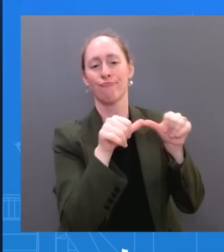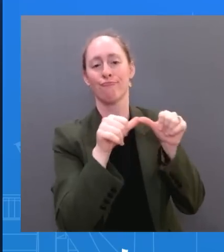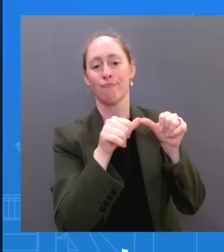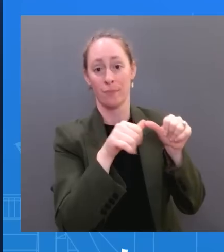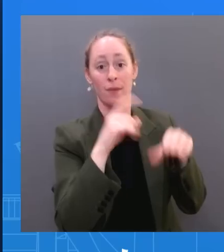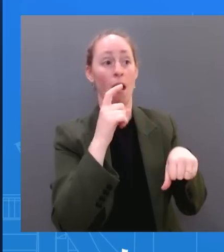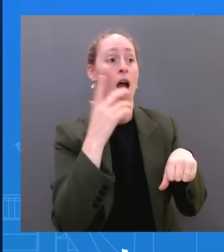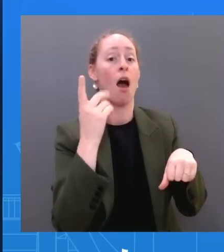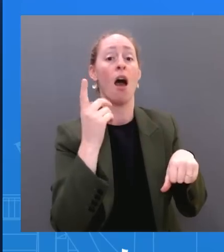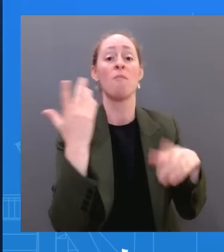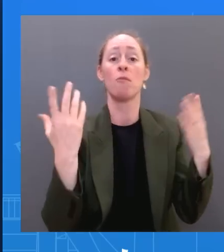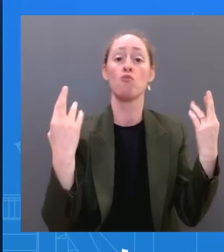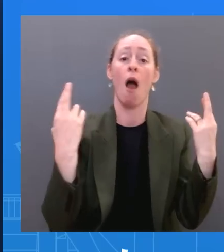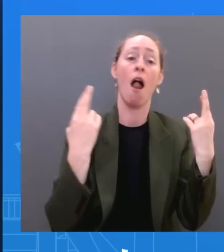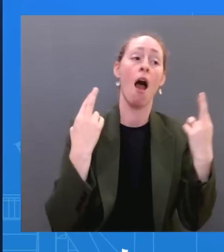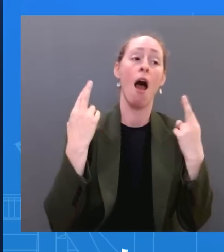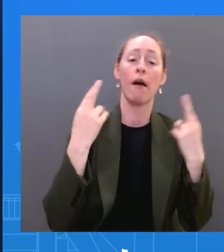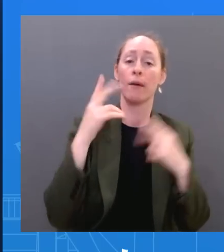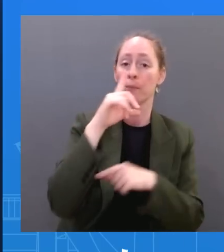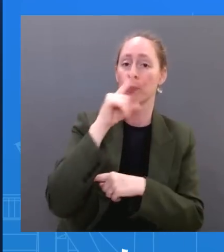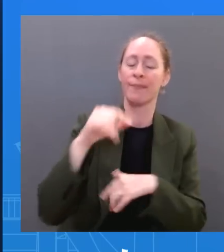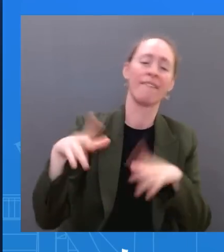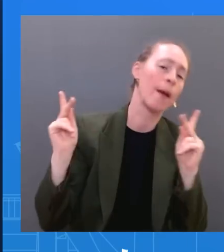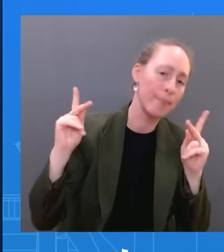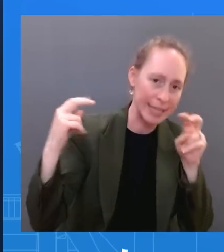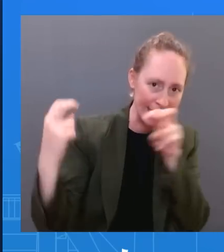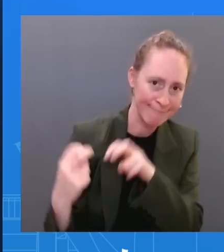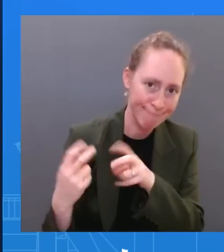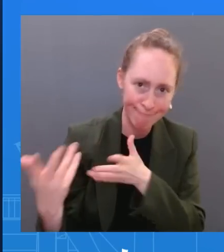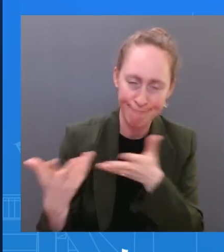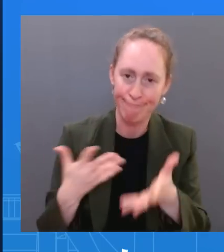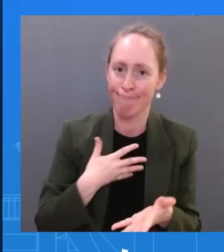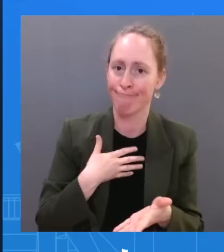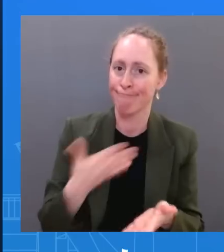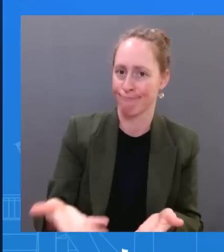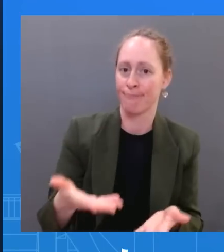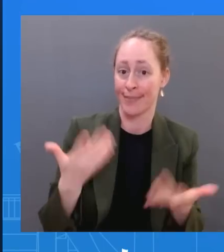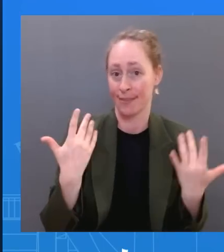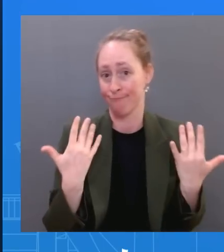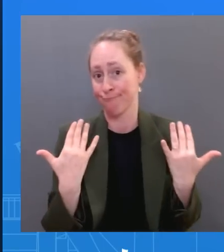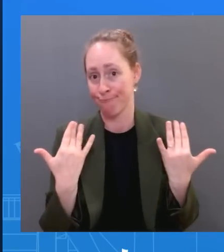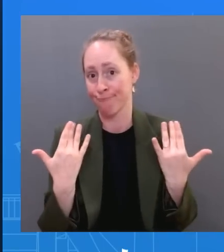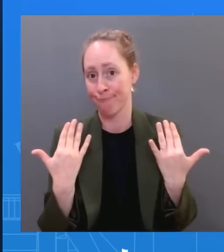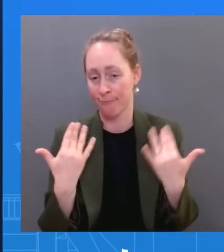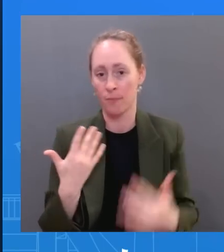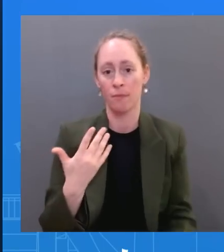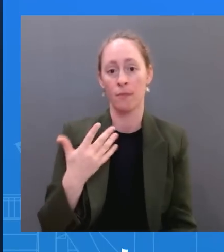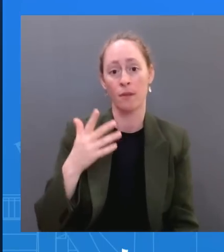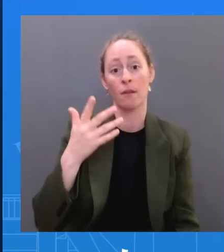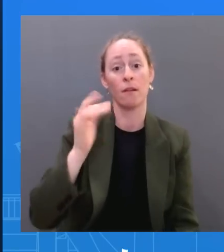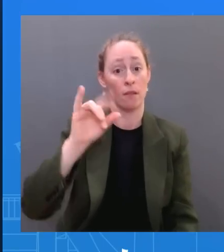Ultimately, this conflict will have to be pursued through diplomacy. And that's where the United States' thrust and purpose --